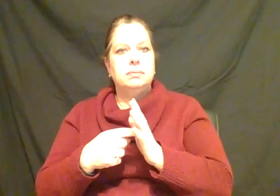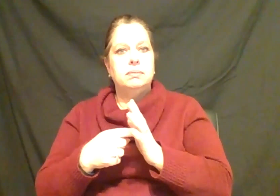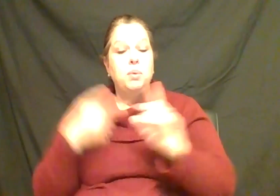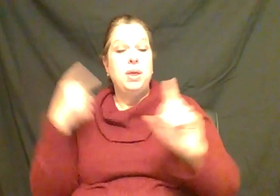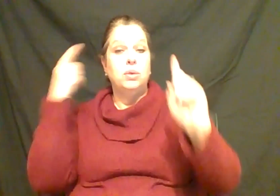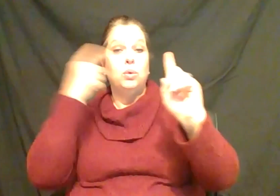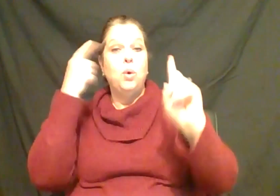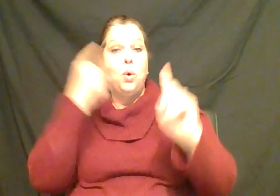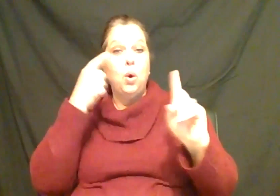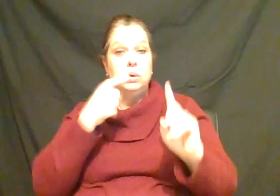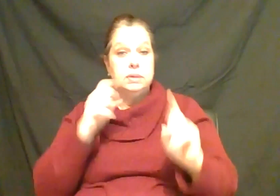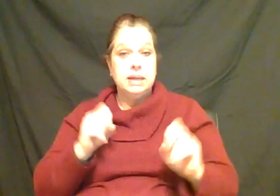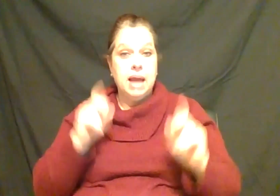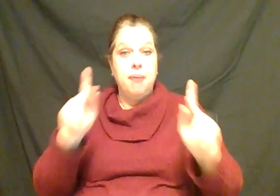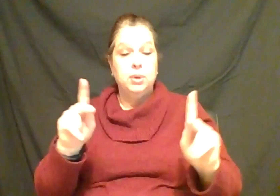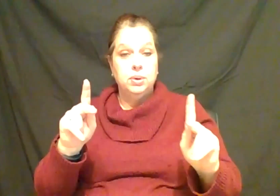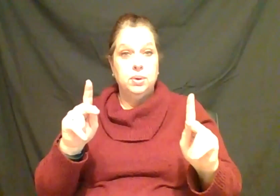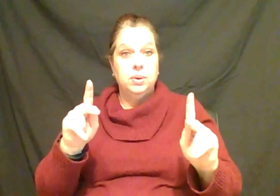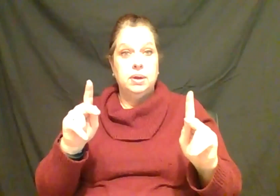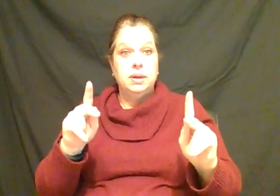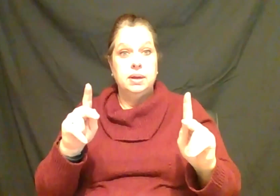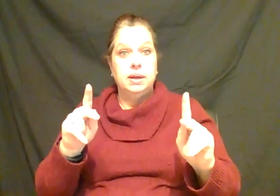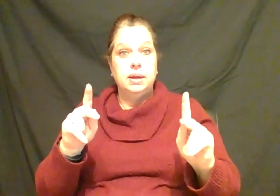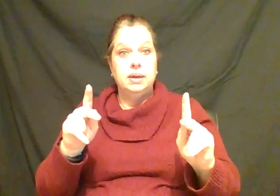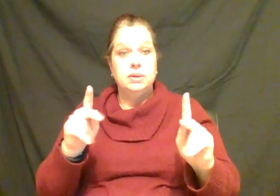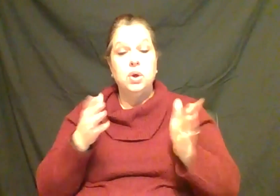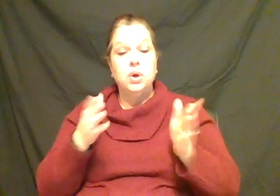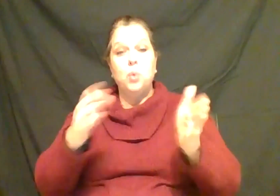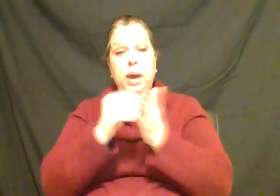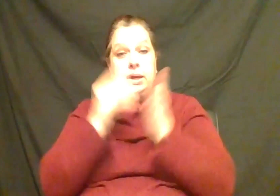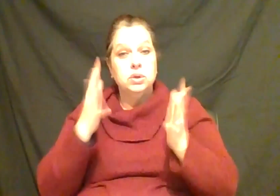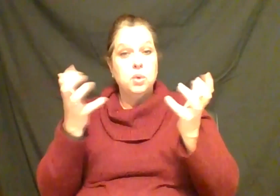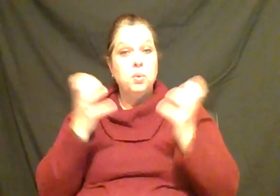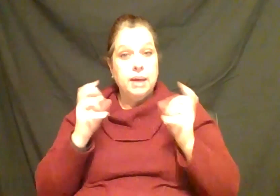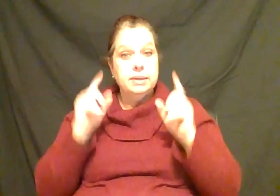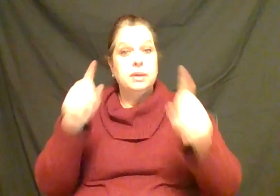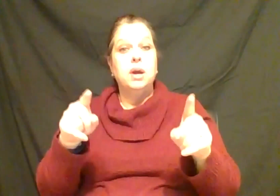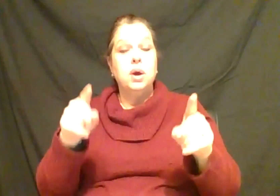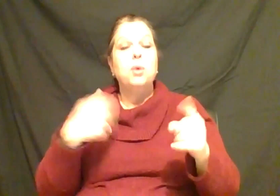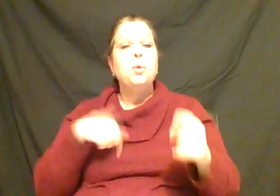opportunities and the pathway a student wants to go is we have many students when they are